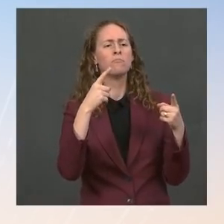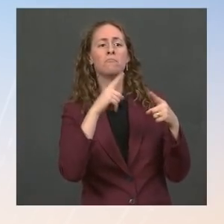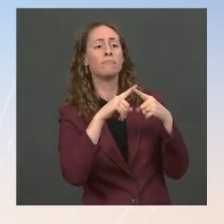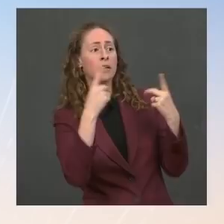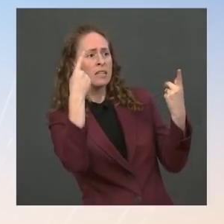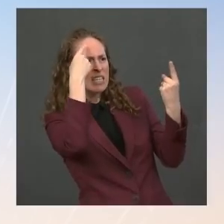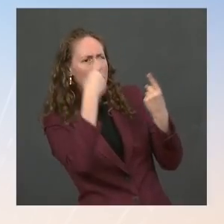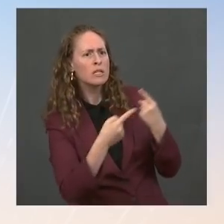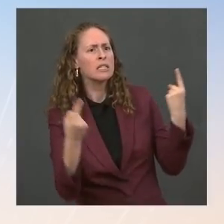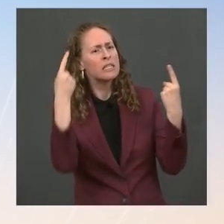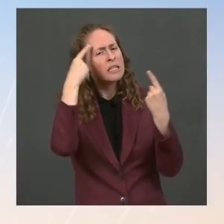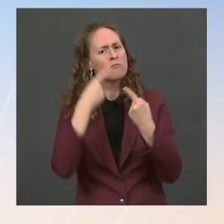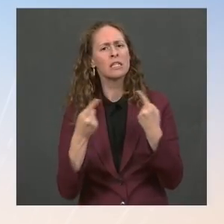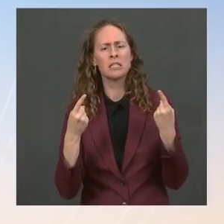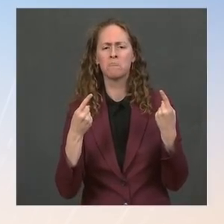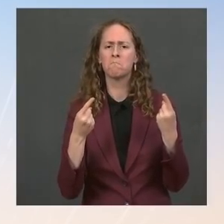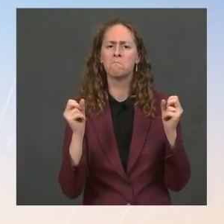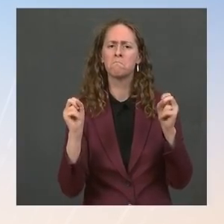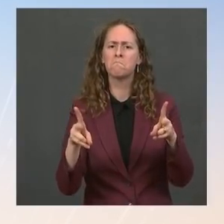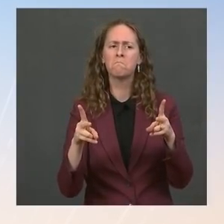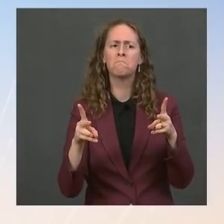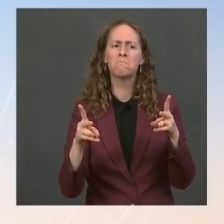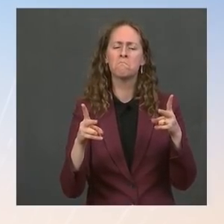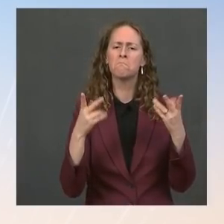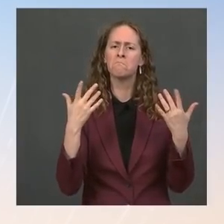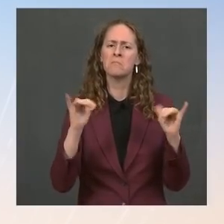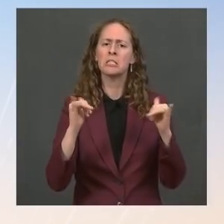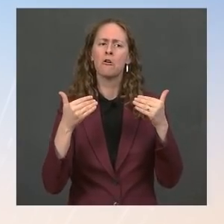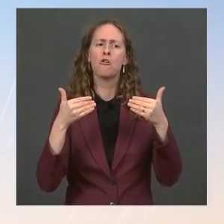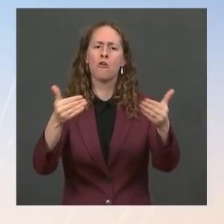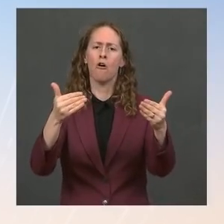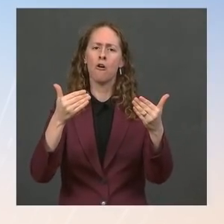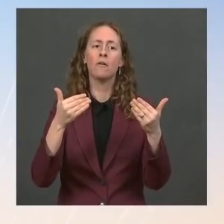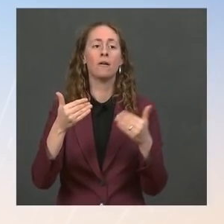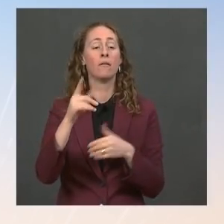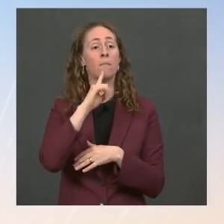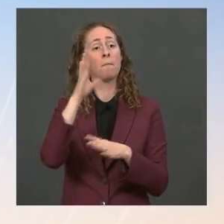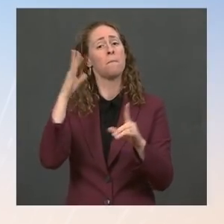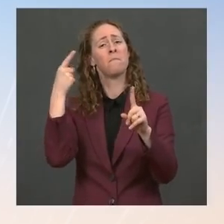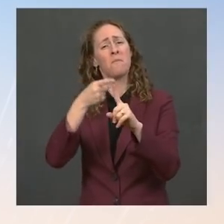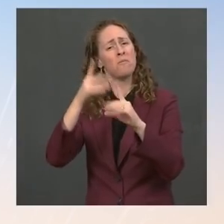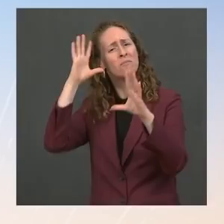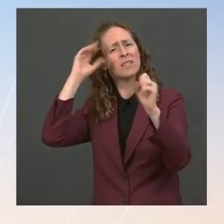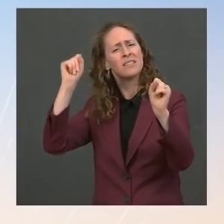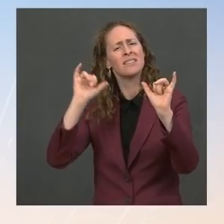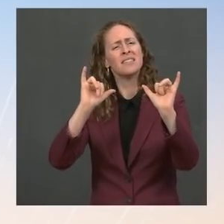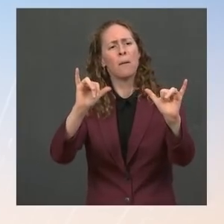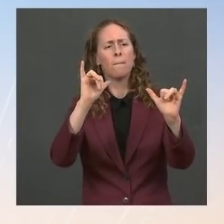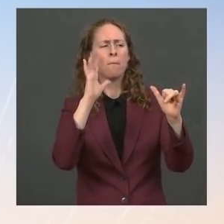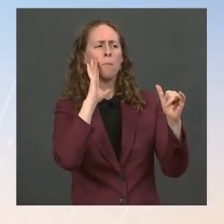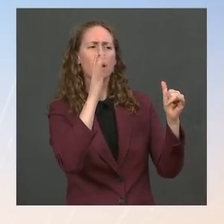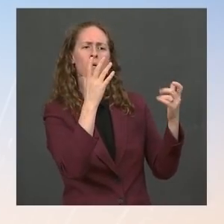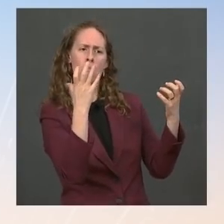and what you'll hear the President talk about tomorrow -- is that we are committed to those alliances, and that always requires work from every president,